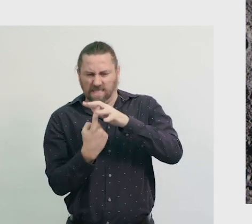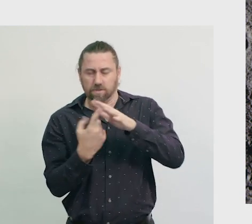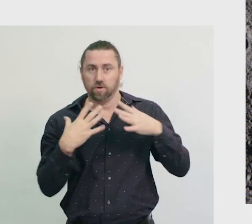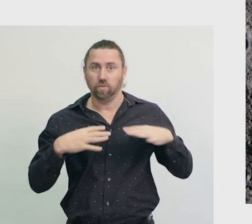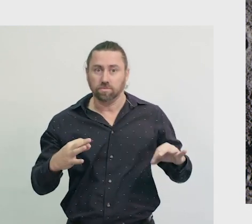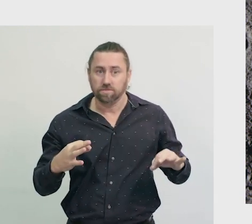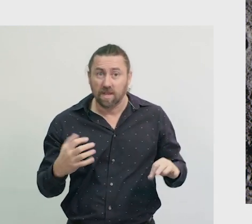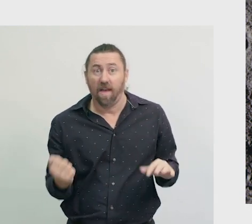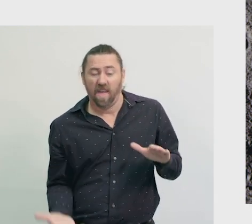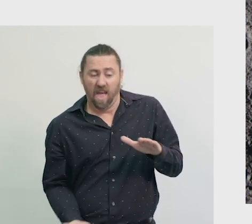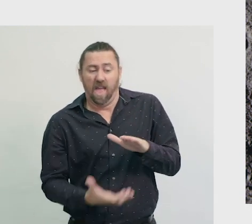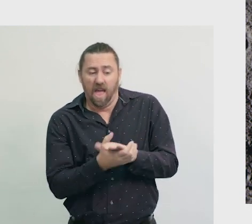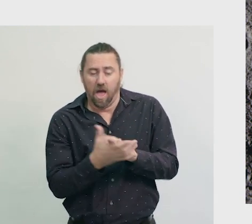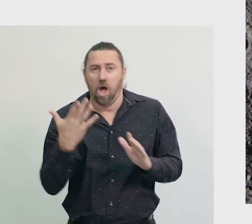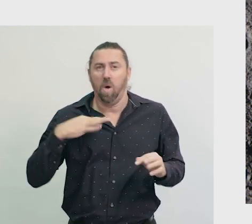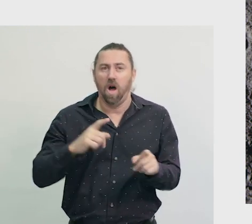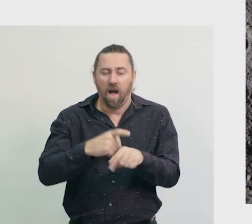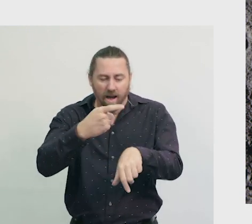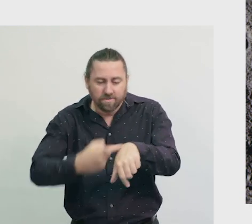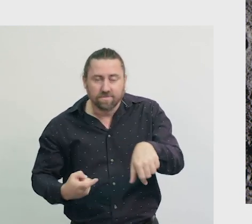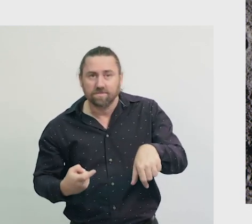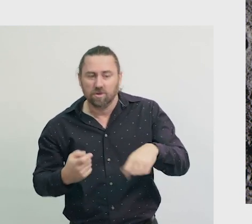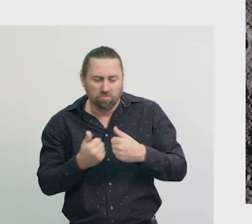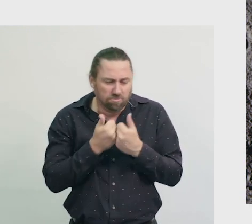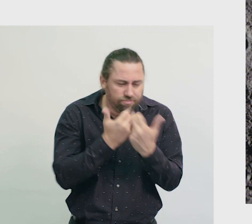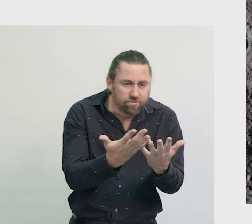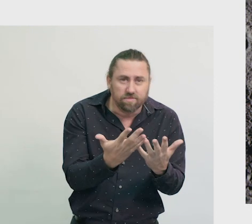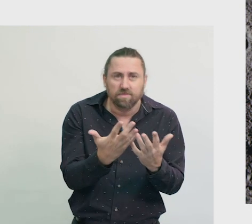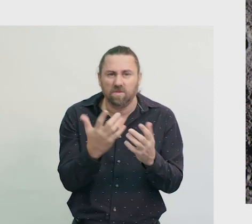An overshoe provided extra protection from rips, tears and dust.